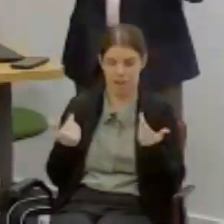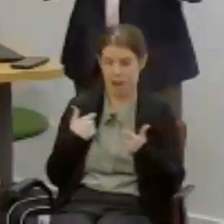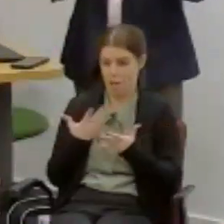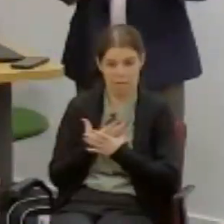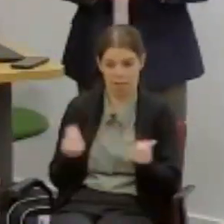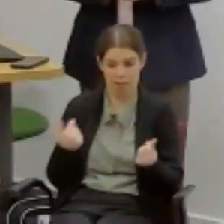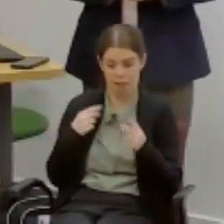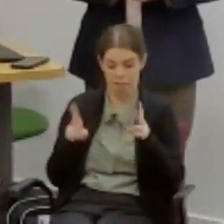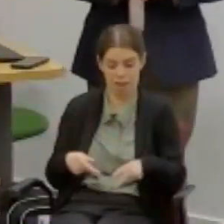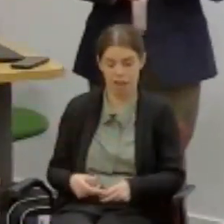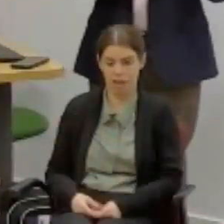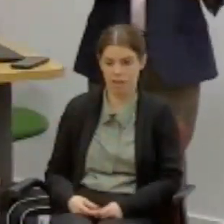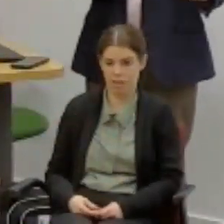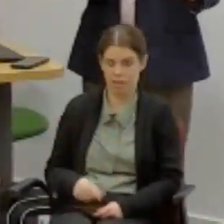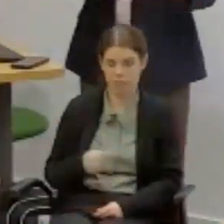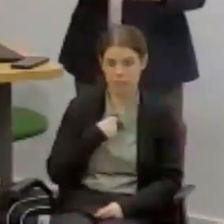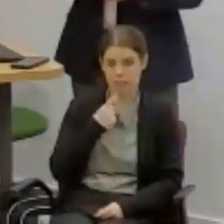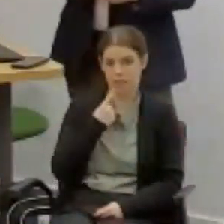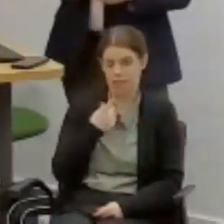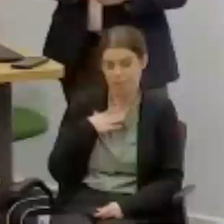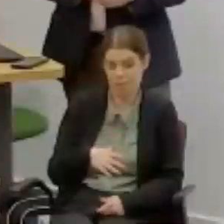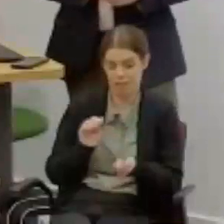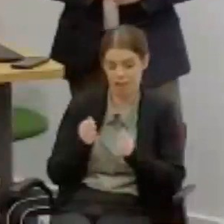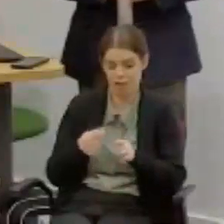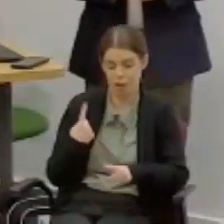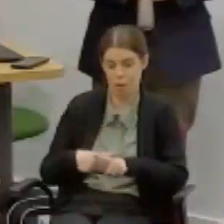So, we need to changes quite quickly.